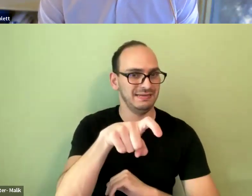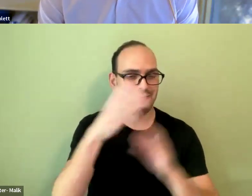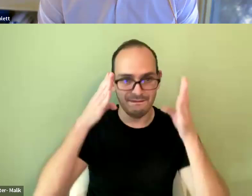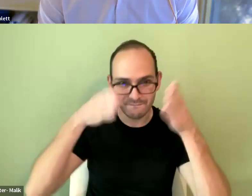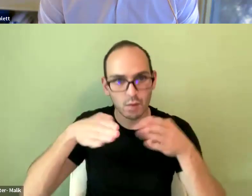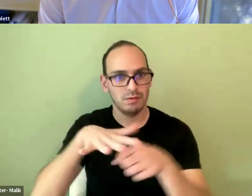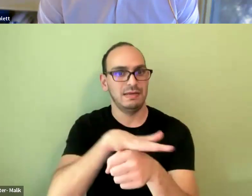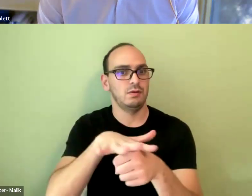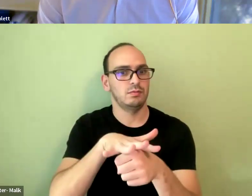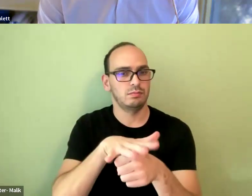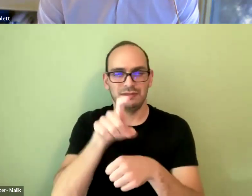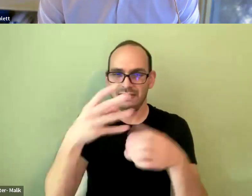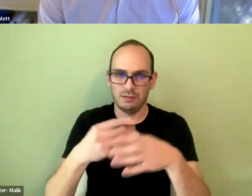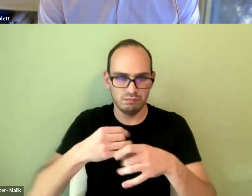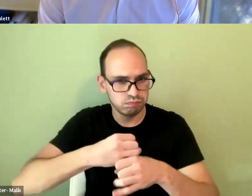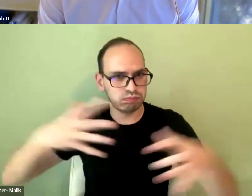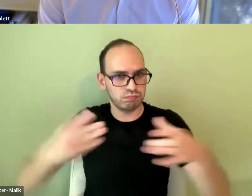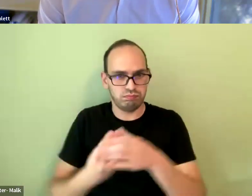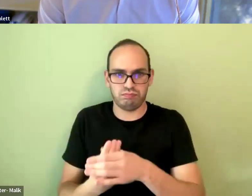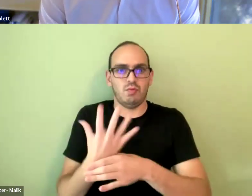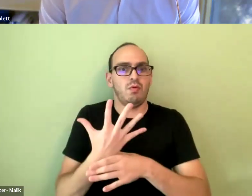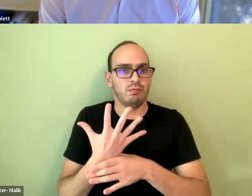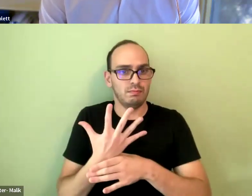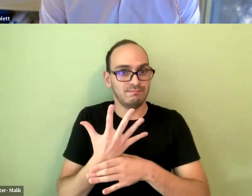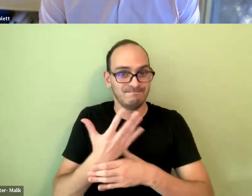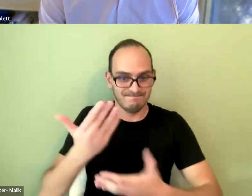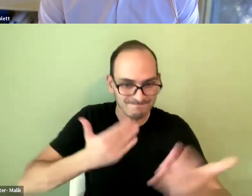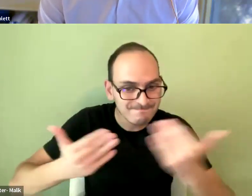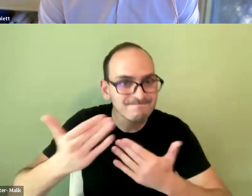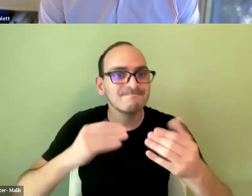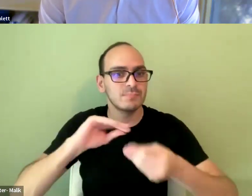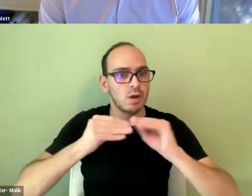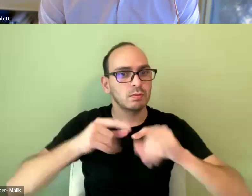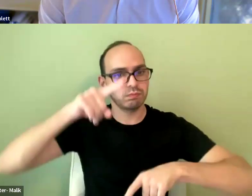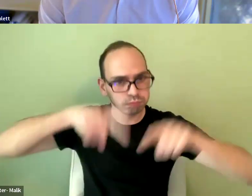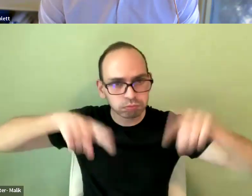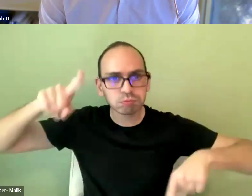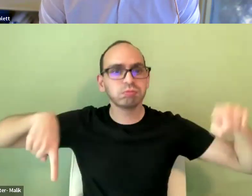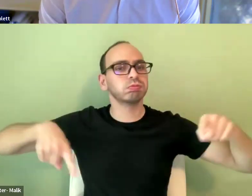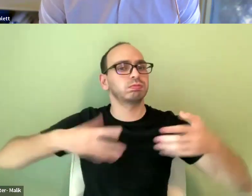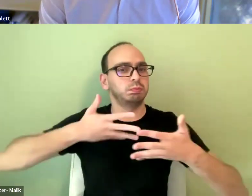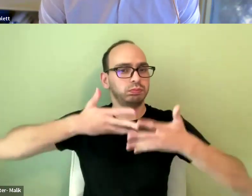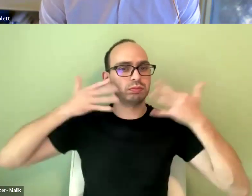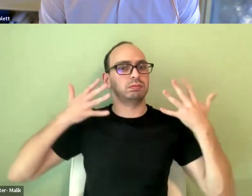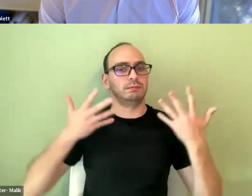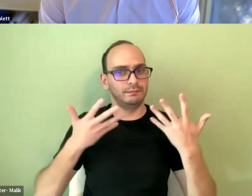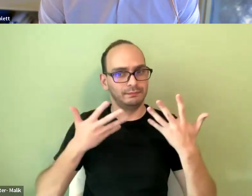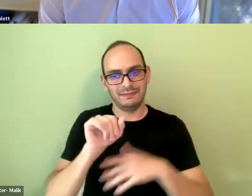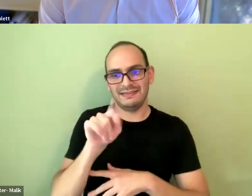We definitely do need to grow. The number and diversify the pipeline of stem scholars.